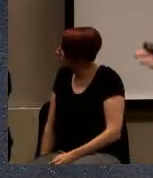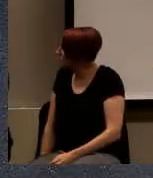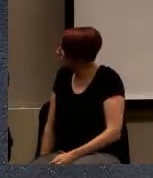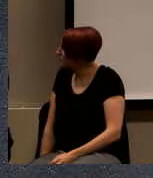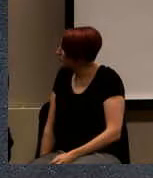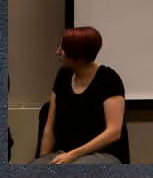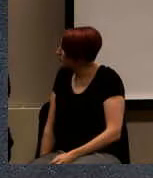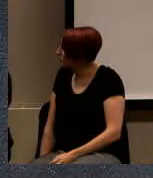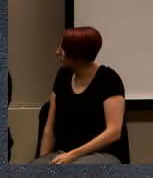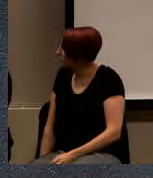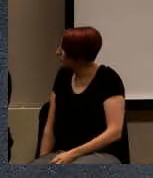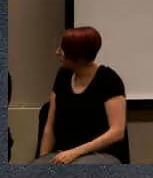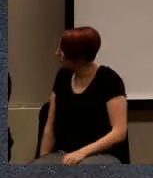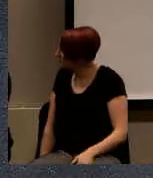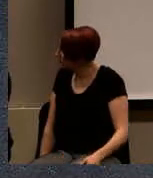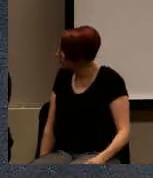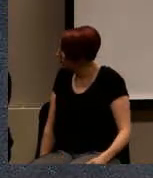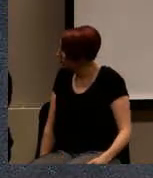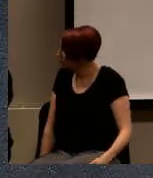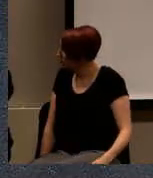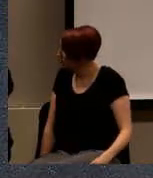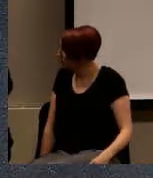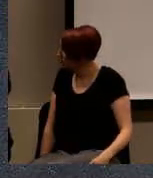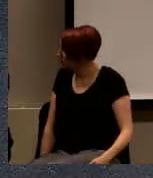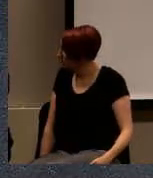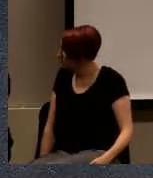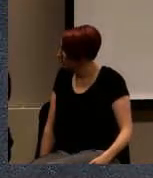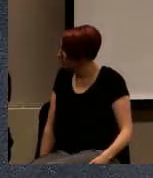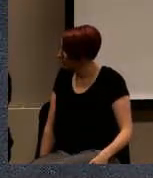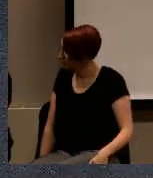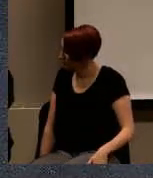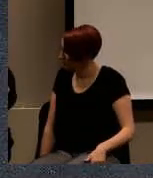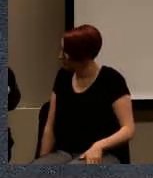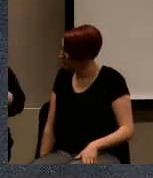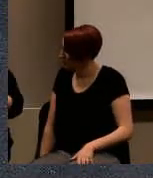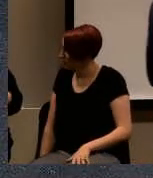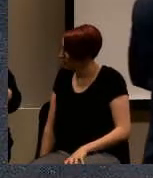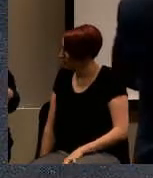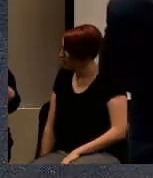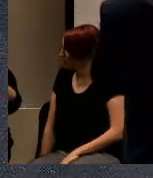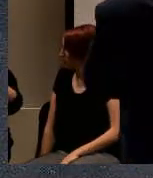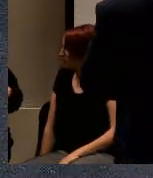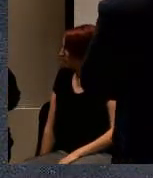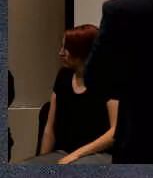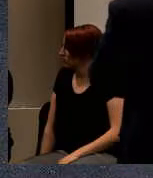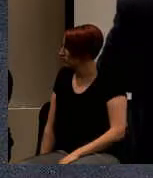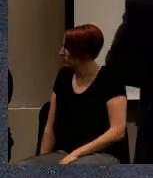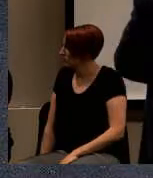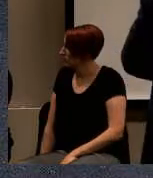your prescriptions. And so, you go in there. You enter in all the different prescriptions